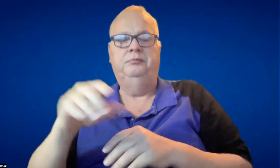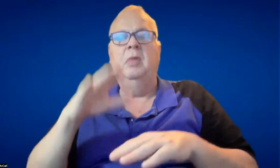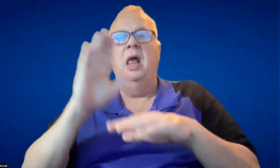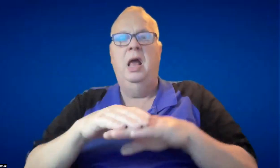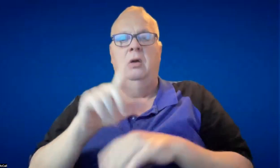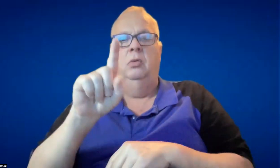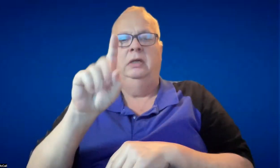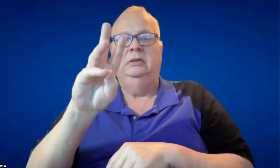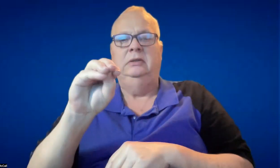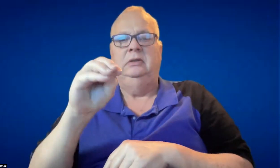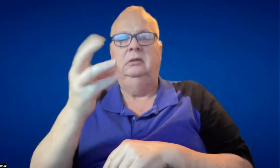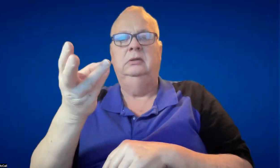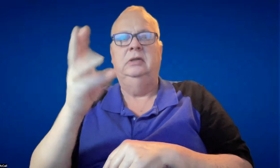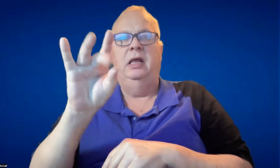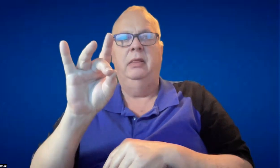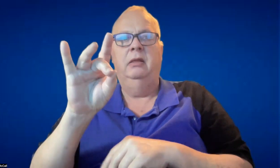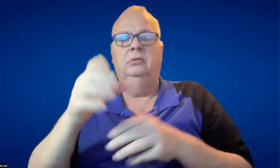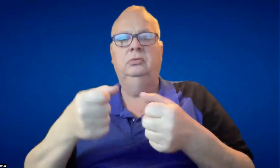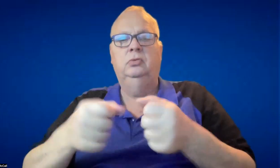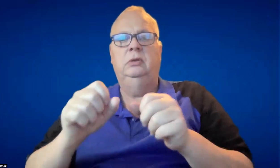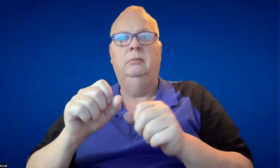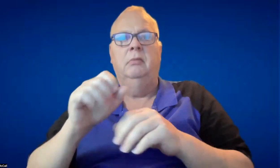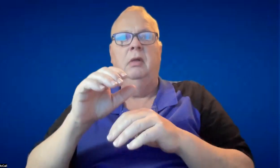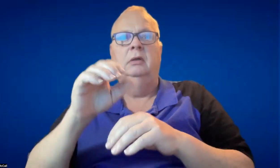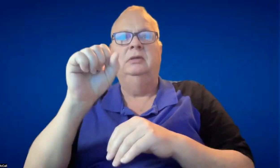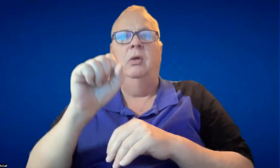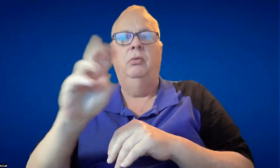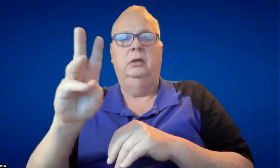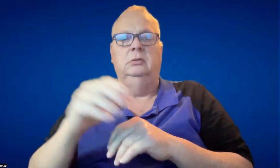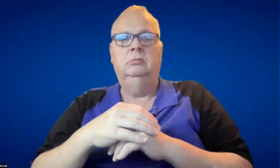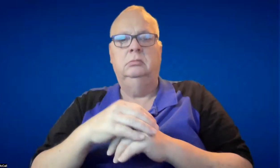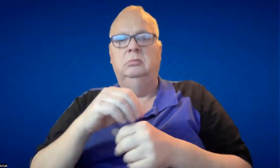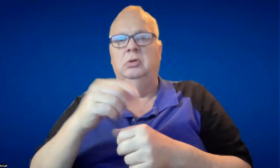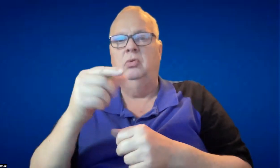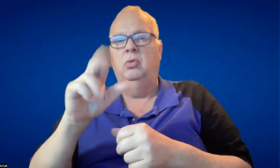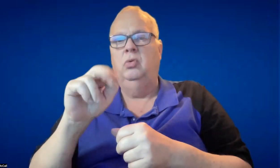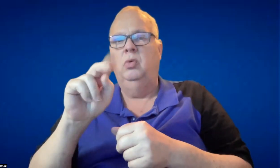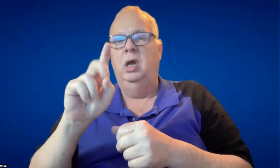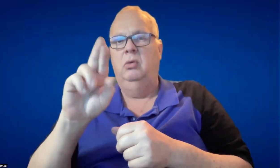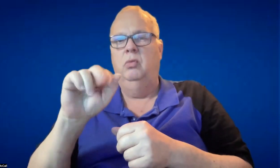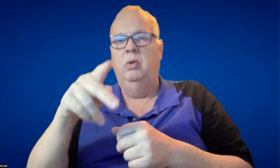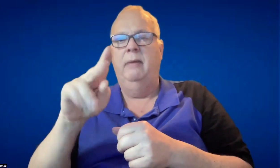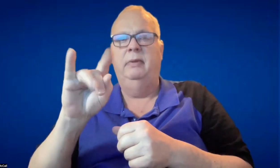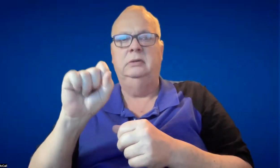at 160 68th St SW, Grand Rapids.